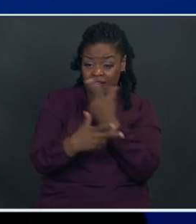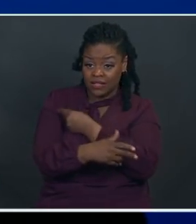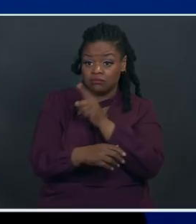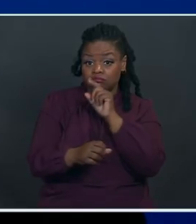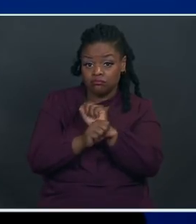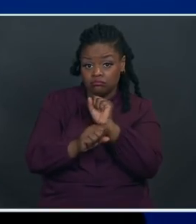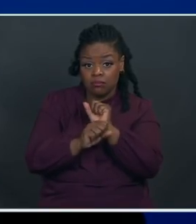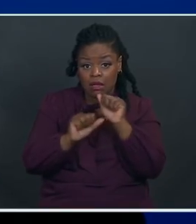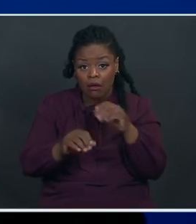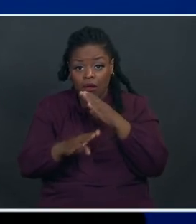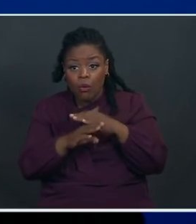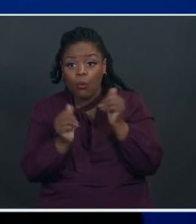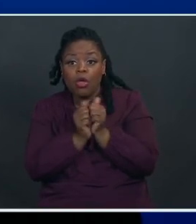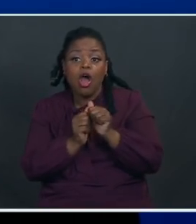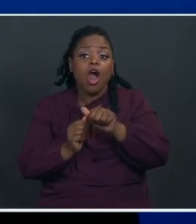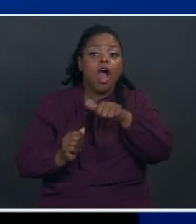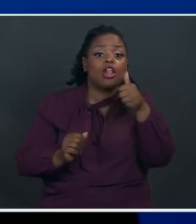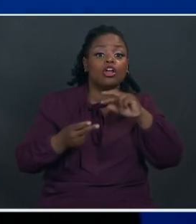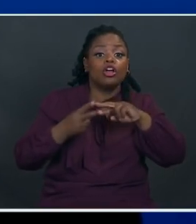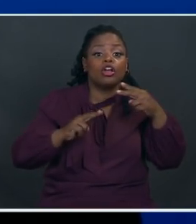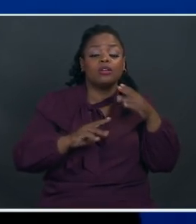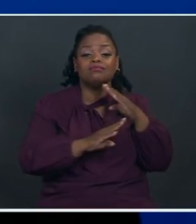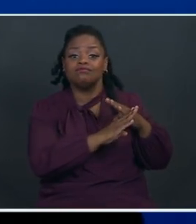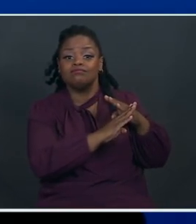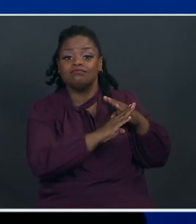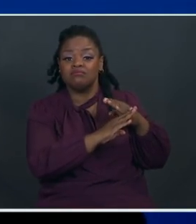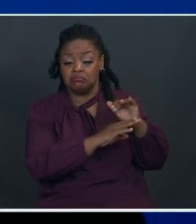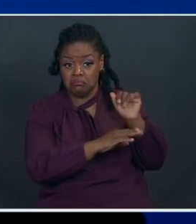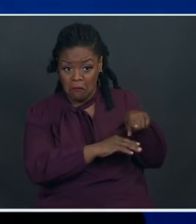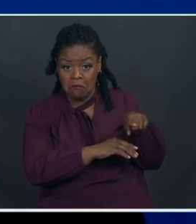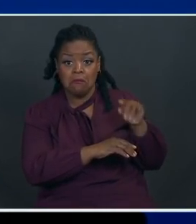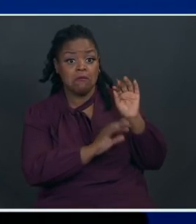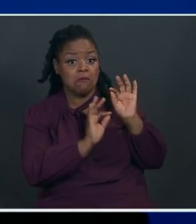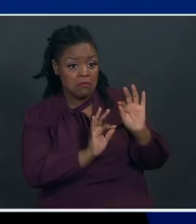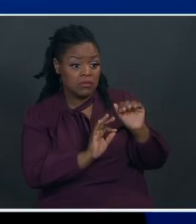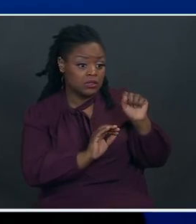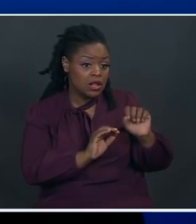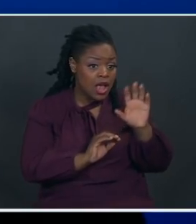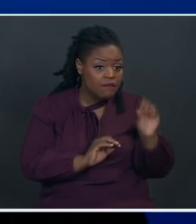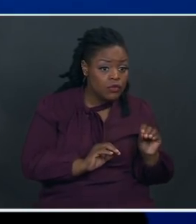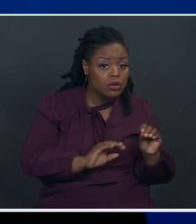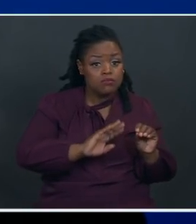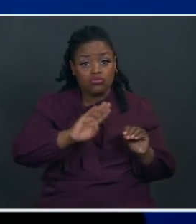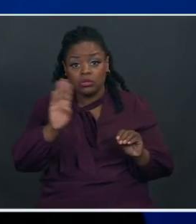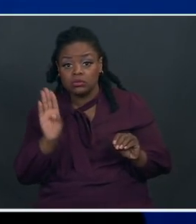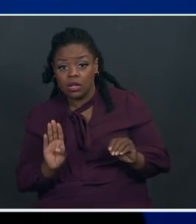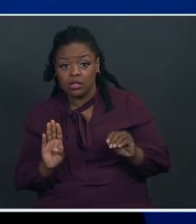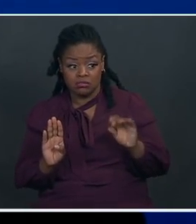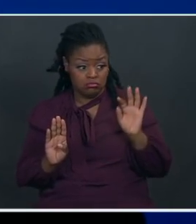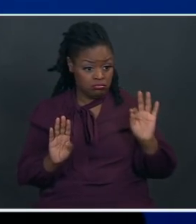as well as the South African isolate, which in fact is something that we will be able